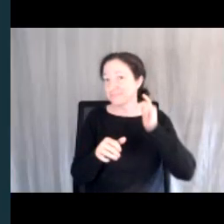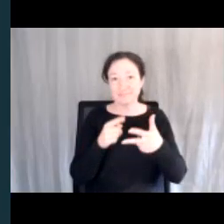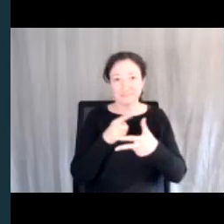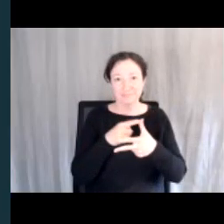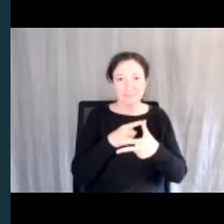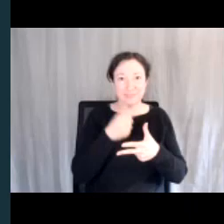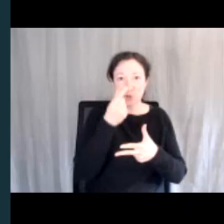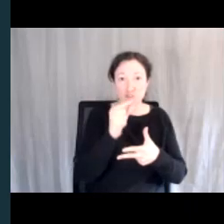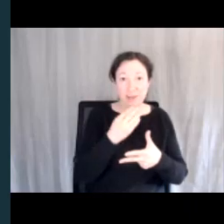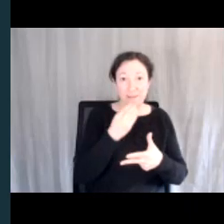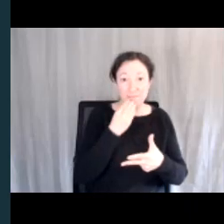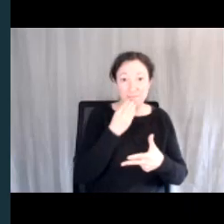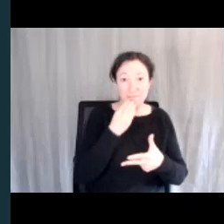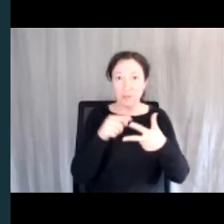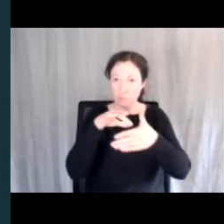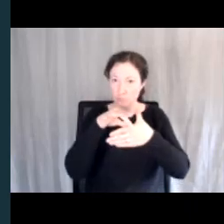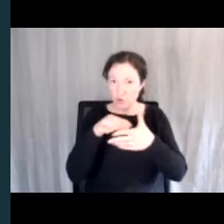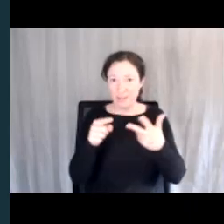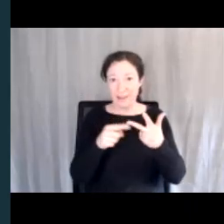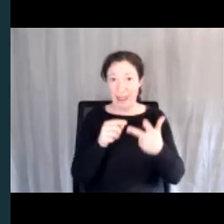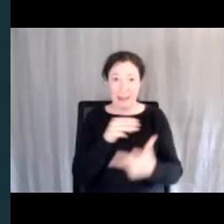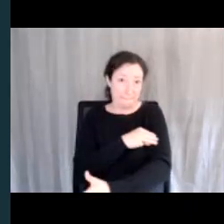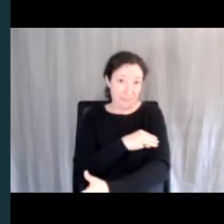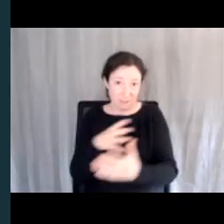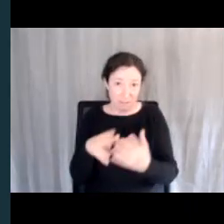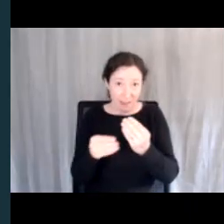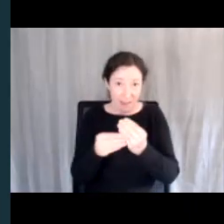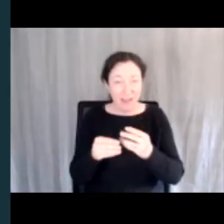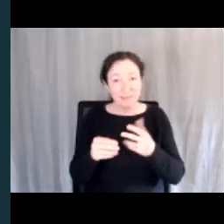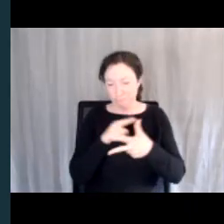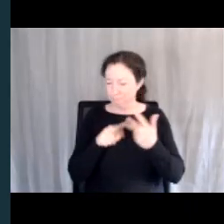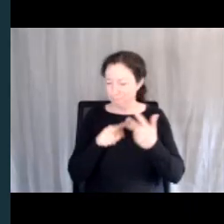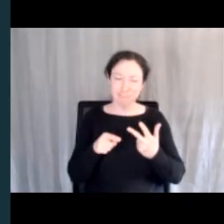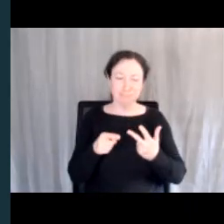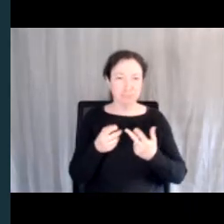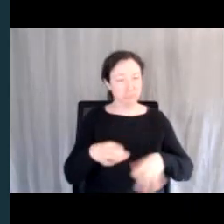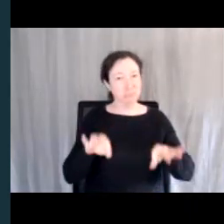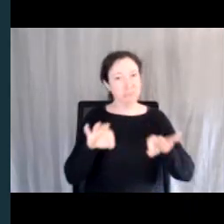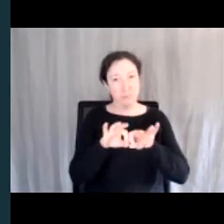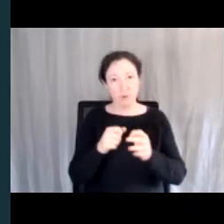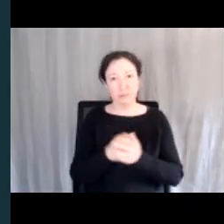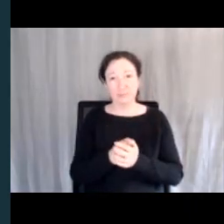and pre-diabetes, getting daylight, just like being outside, going, going outside in the morning can help